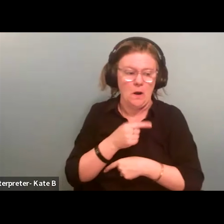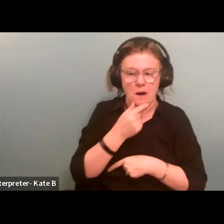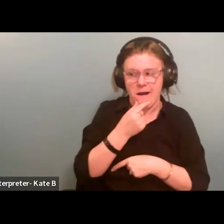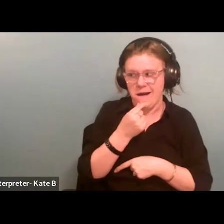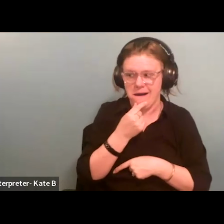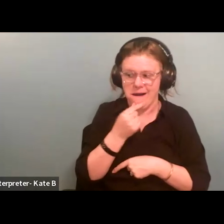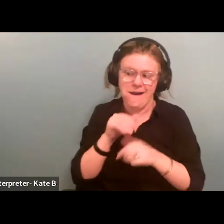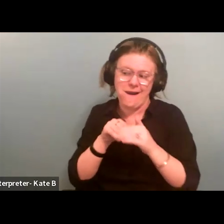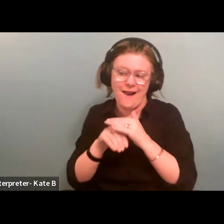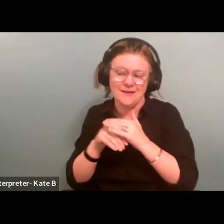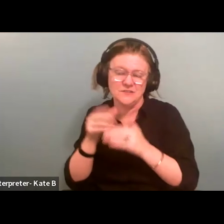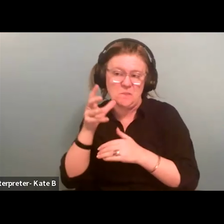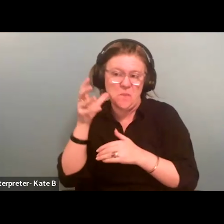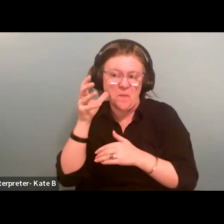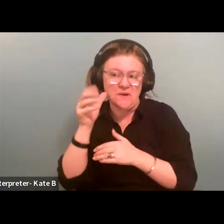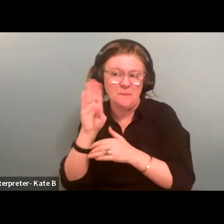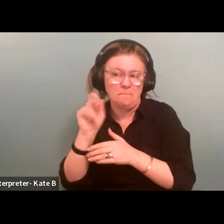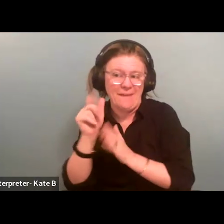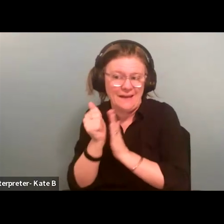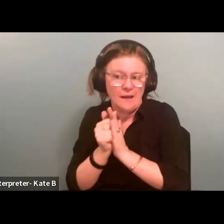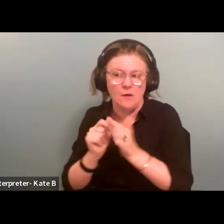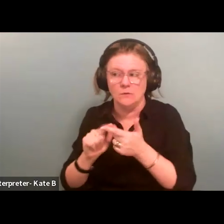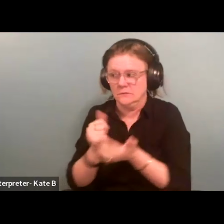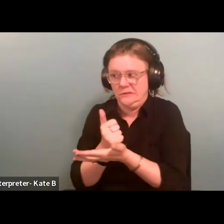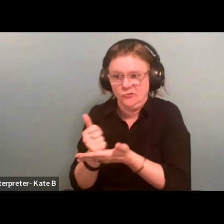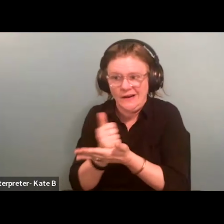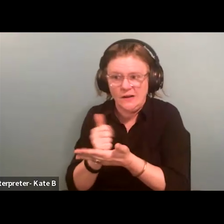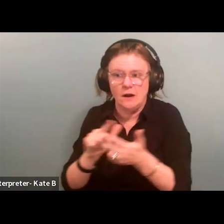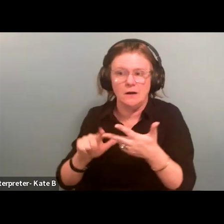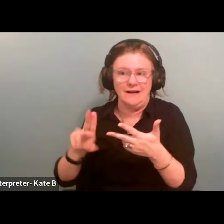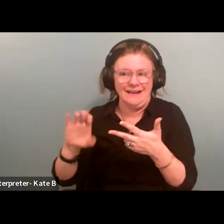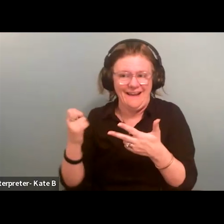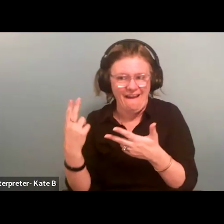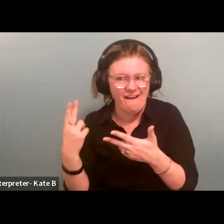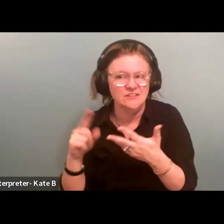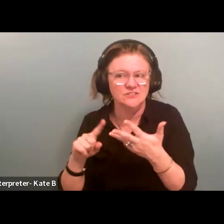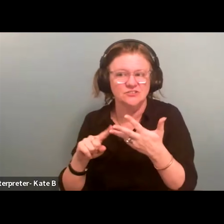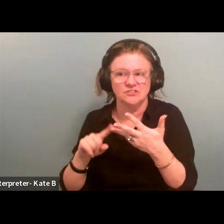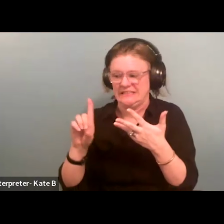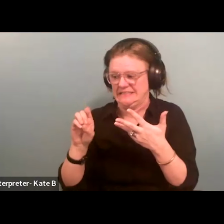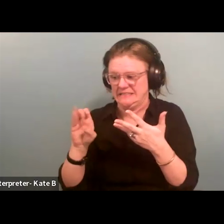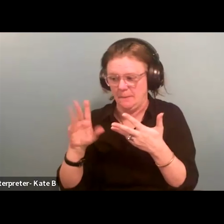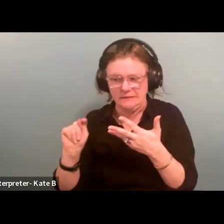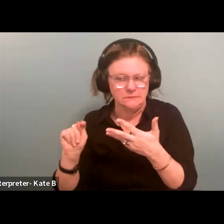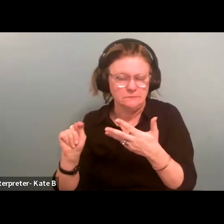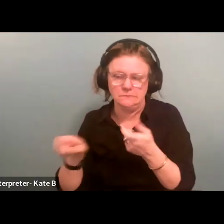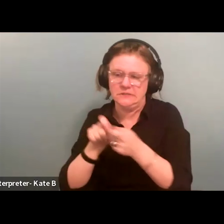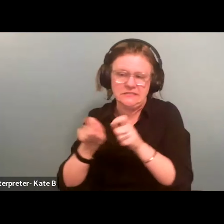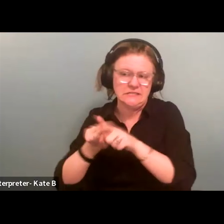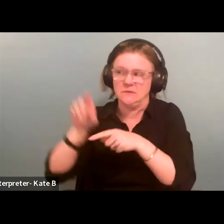houses, cash, debit cards, following right with the previous presenter, it's a scam,